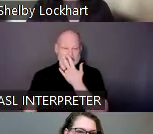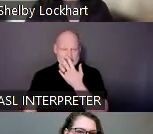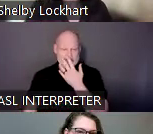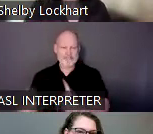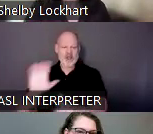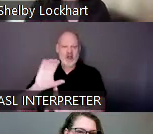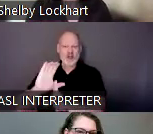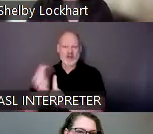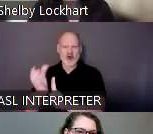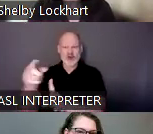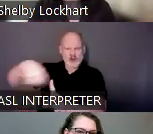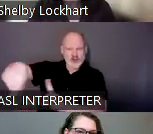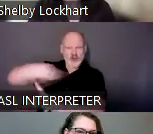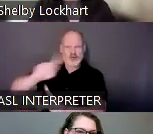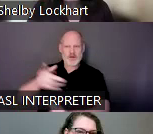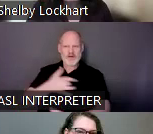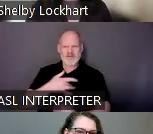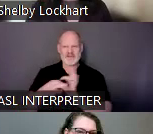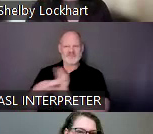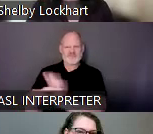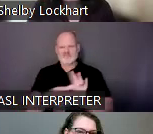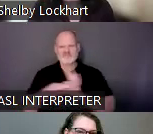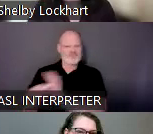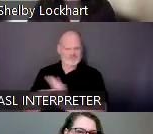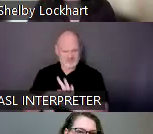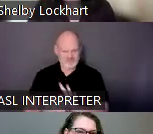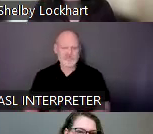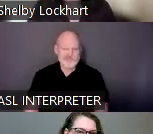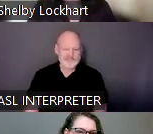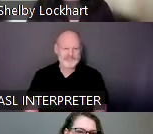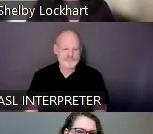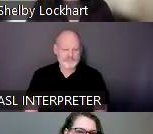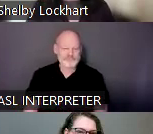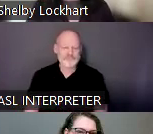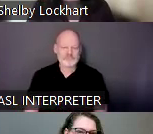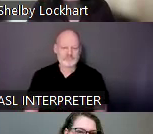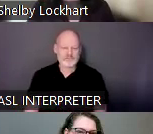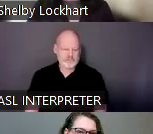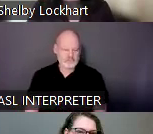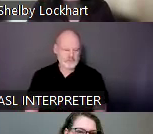and responsive relationships in the classroom right? And so when